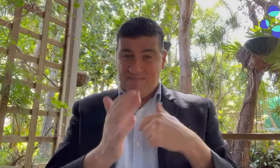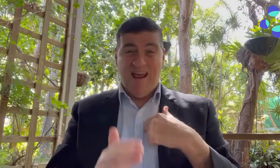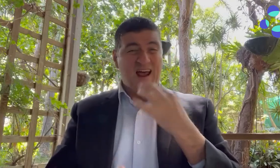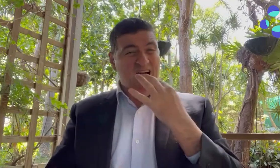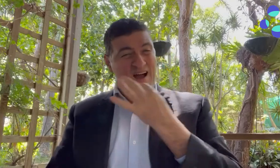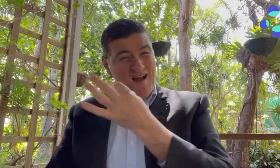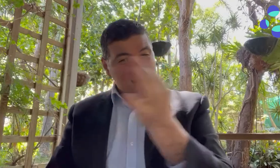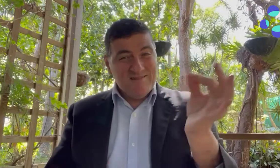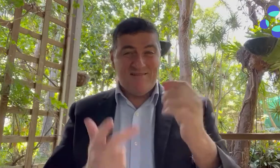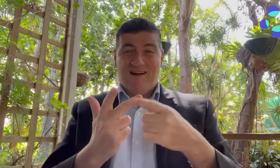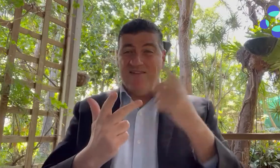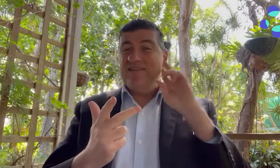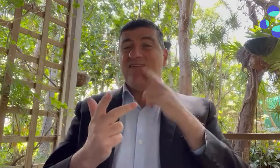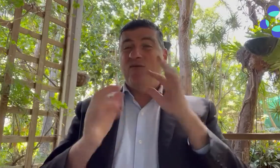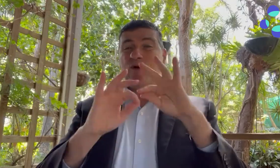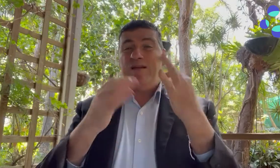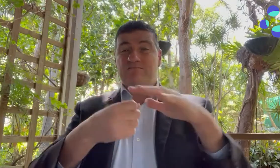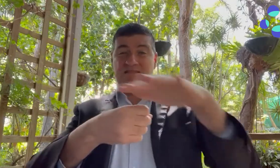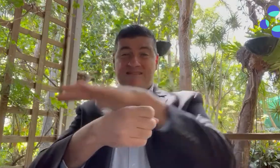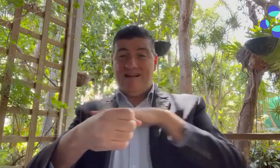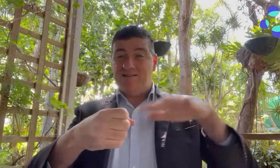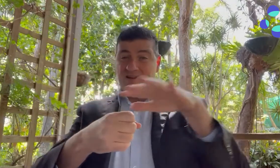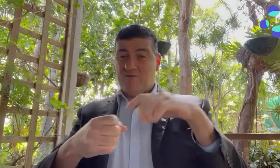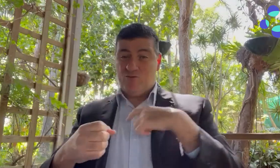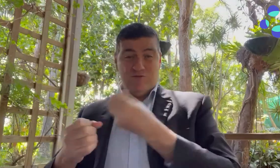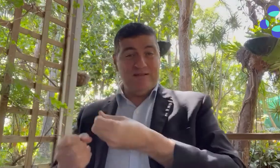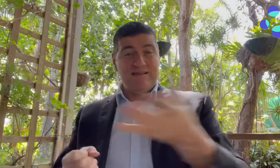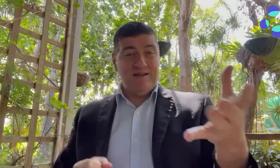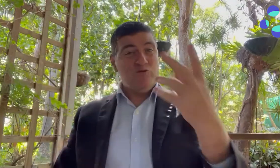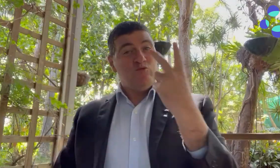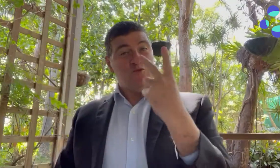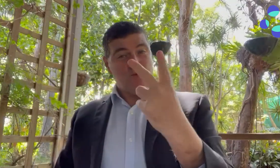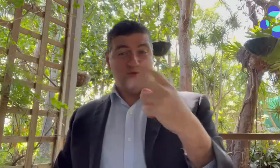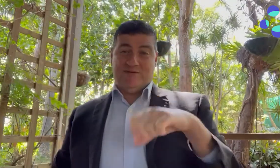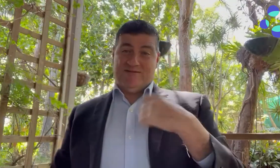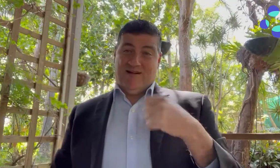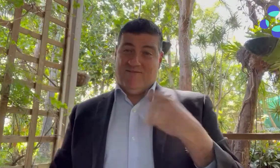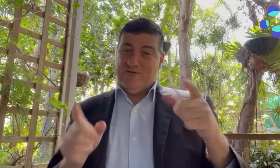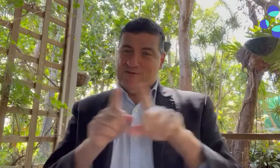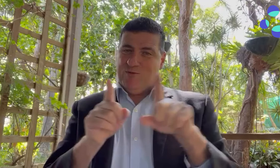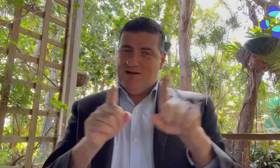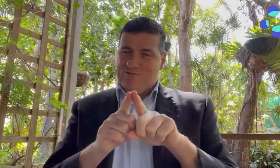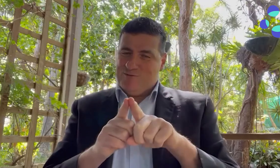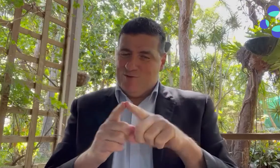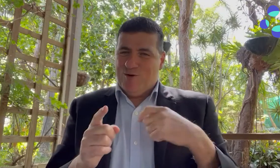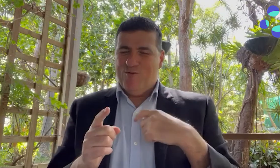We’ve asked other Deaf organisations in the sector to each send two of their Deaf staff members to our event as well.